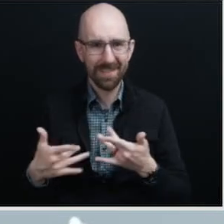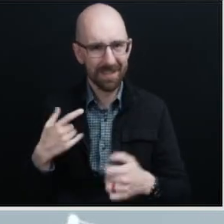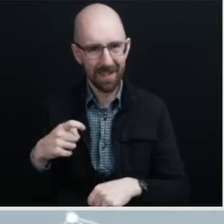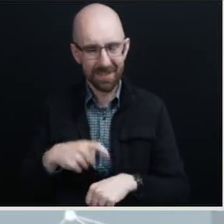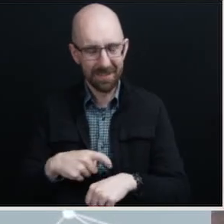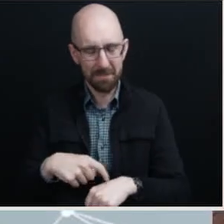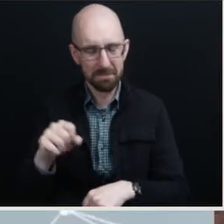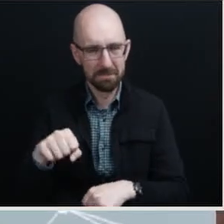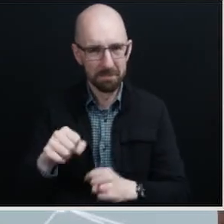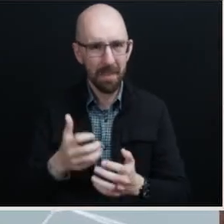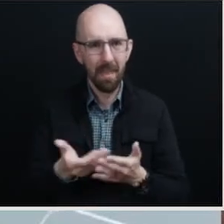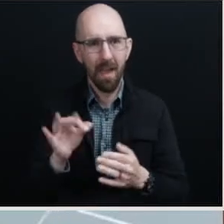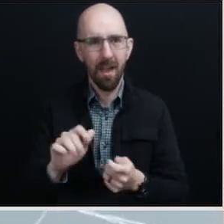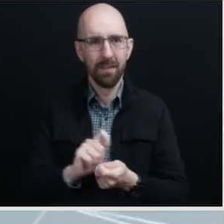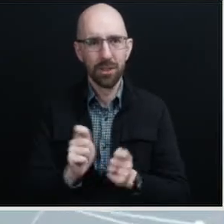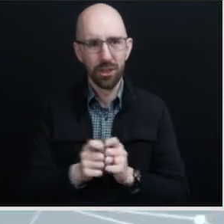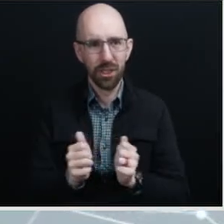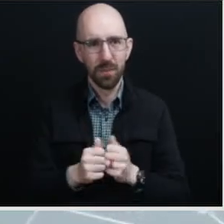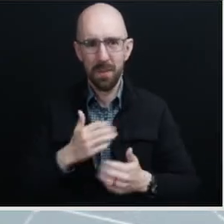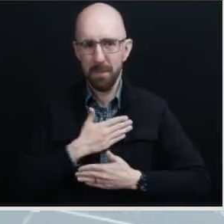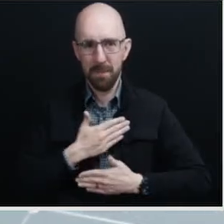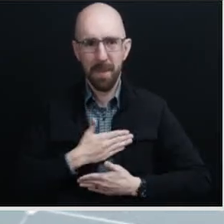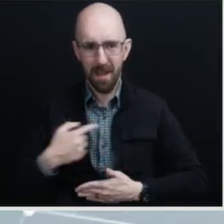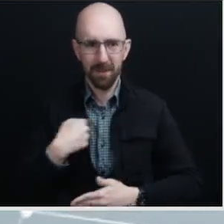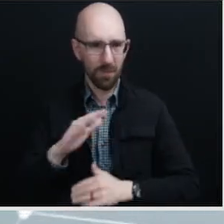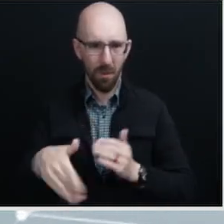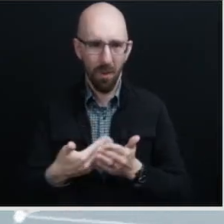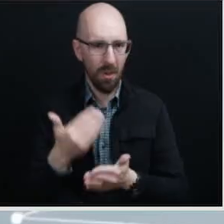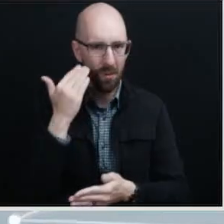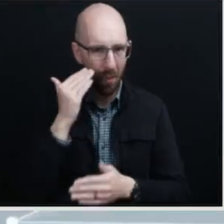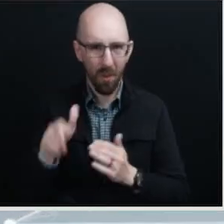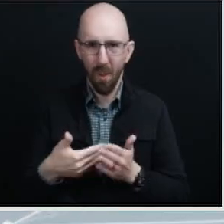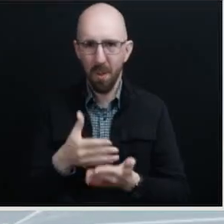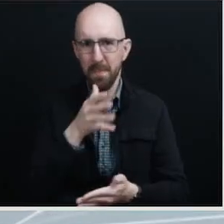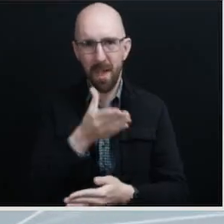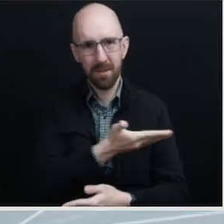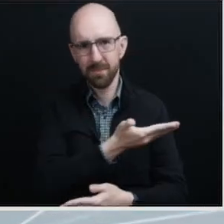of changes to the body as as we all know. We're all moms sitting here at this at this table. So,